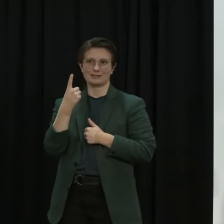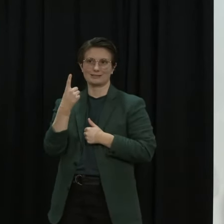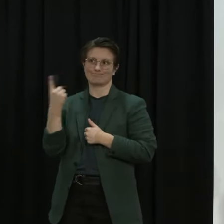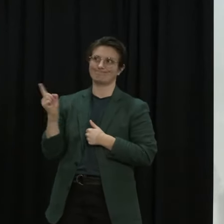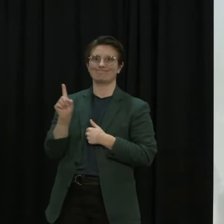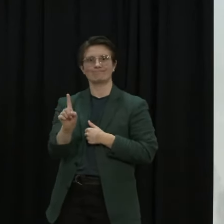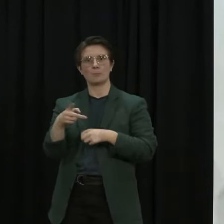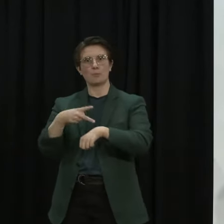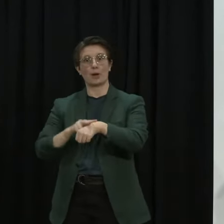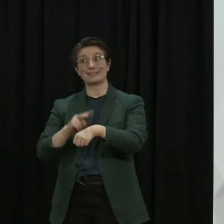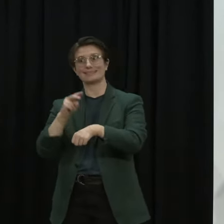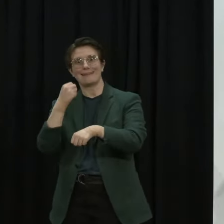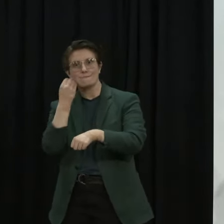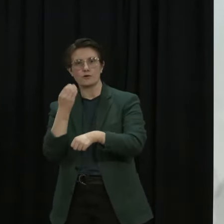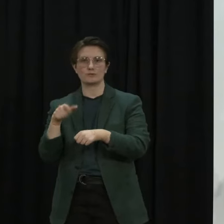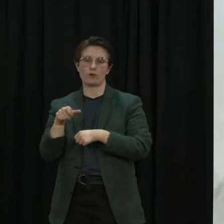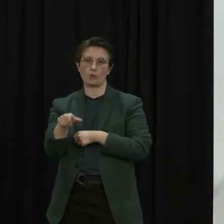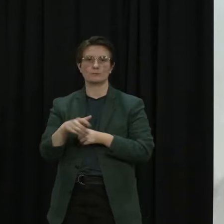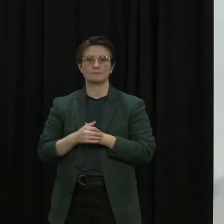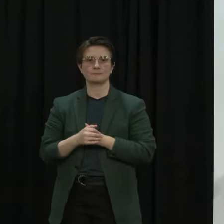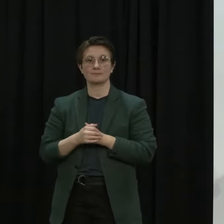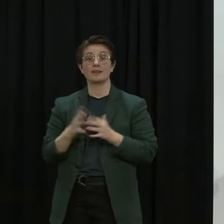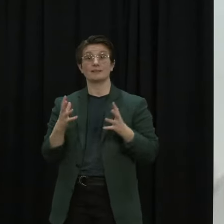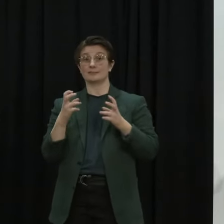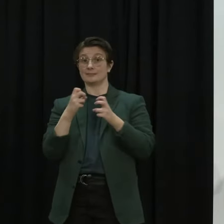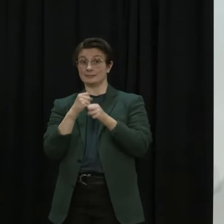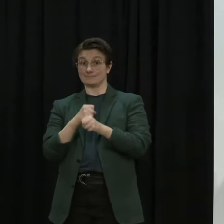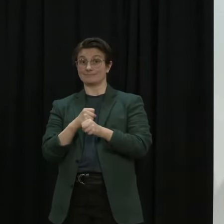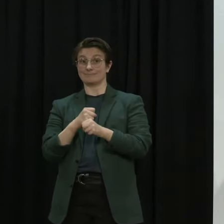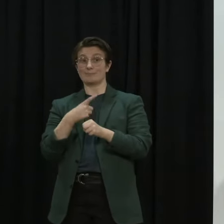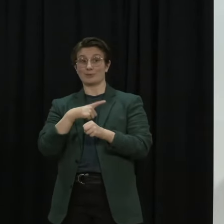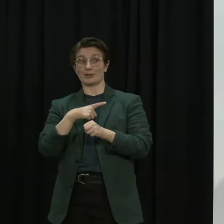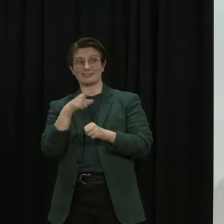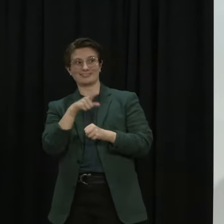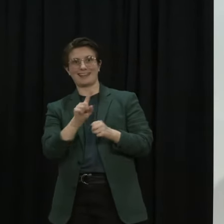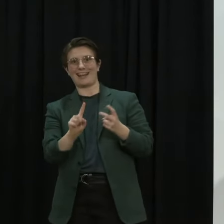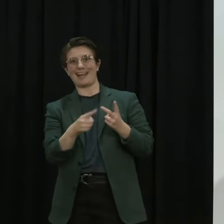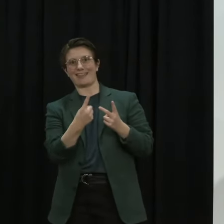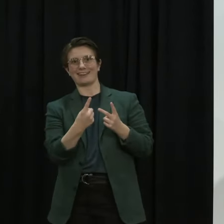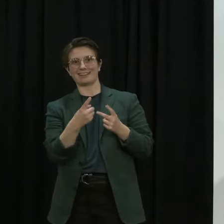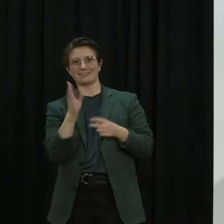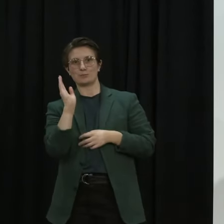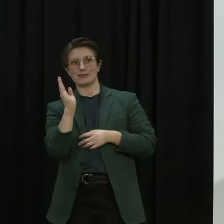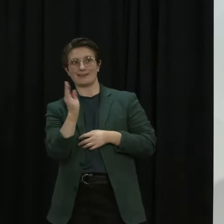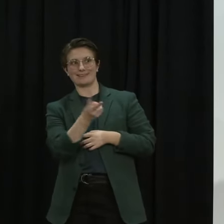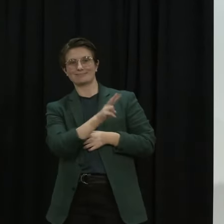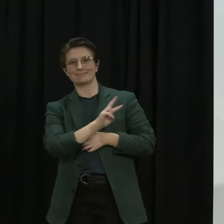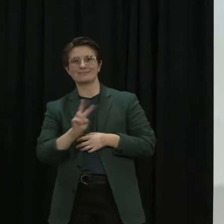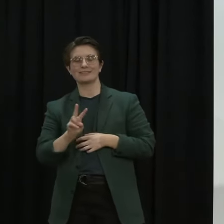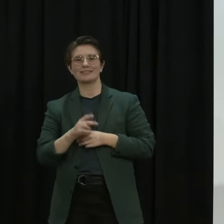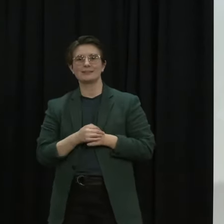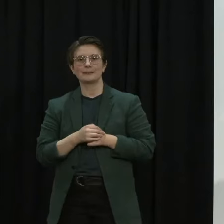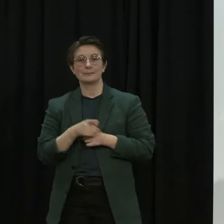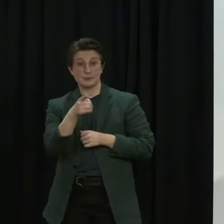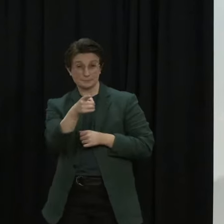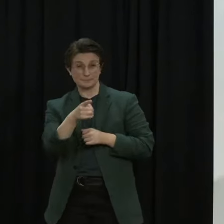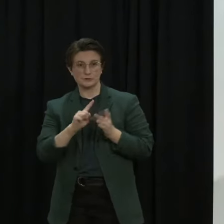They may not stop every car, and in an ideal world you would have enough resources we must acknowledge that that part of the country, there are a lot of roads. This will be difficult to do